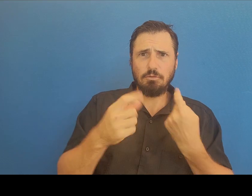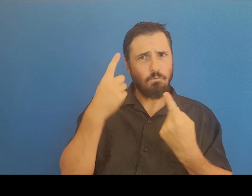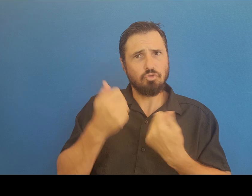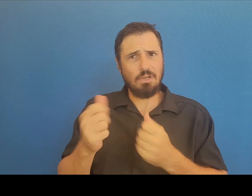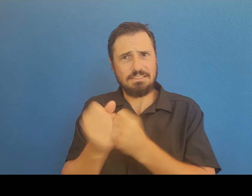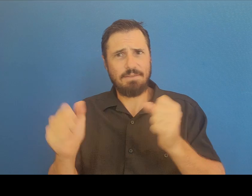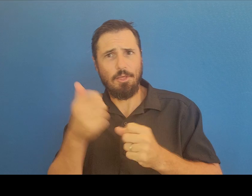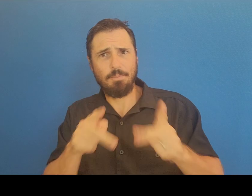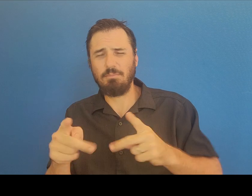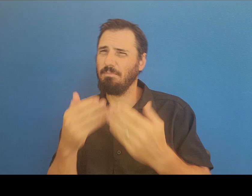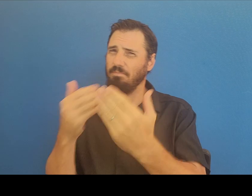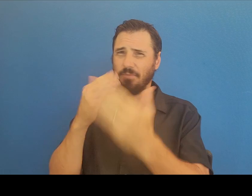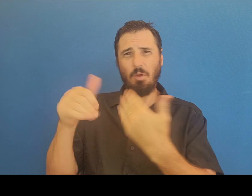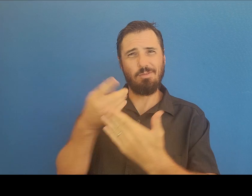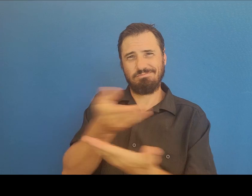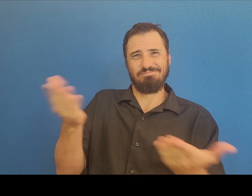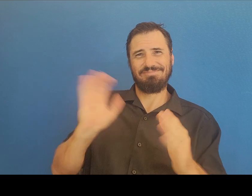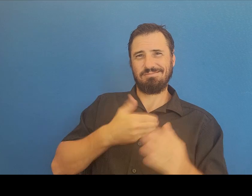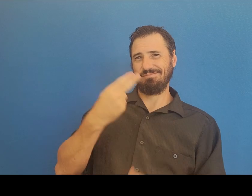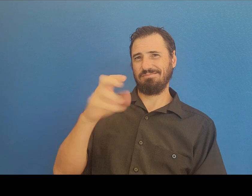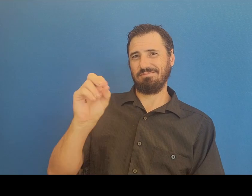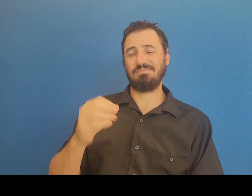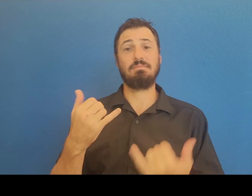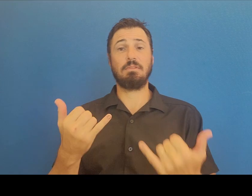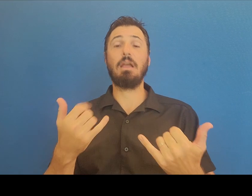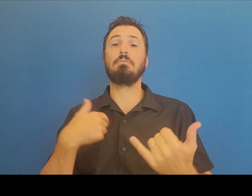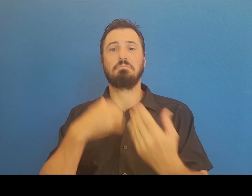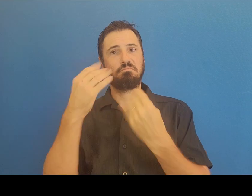single day. To our heroes – thank you for all that you do!